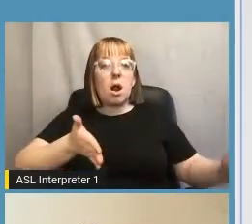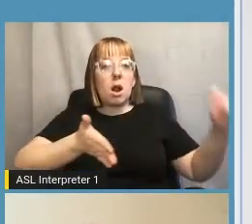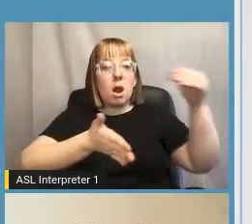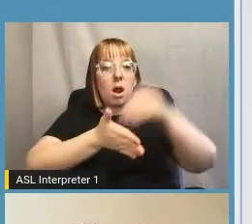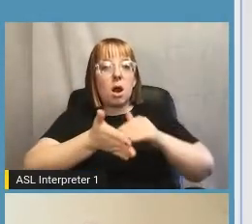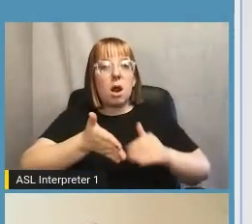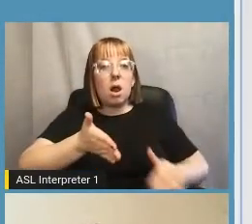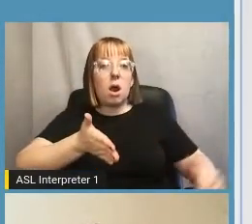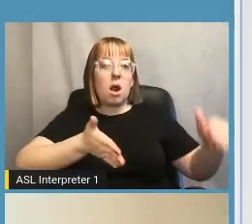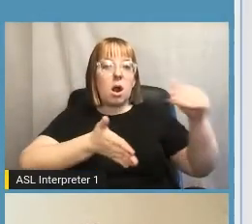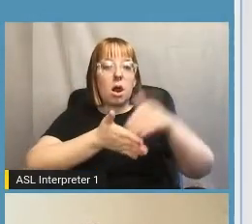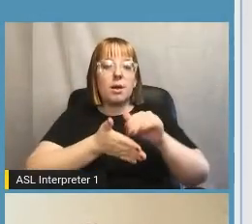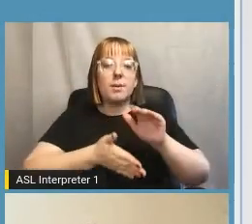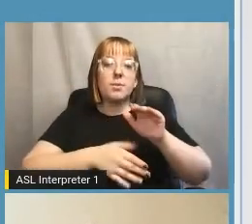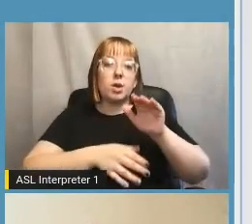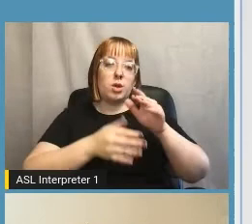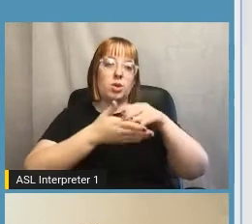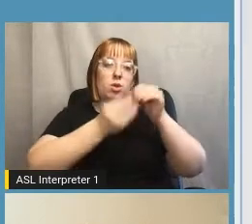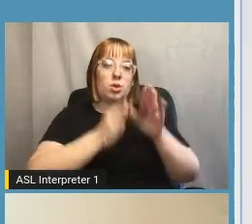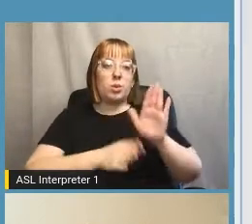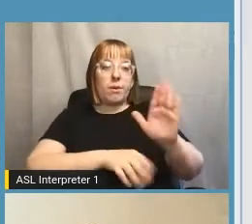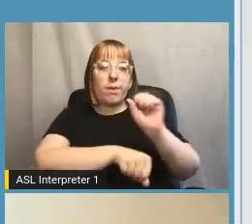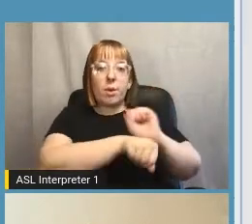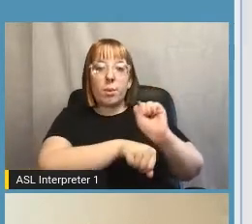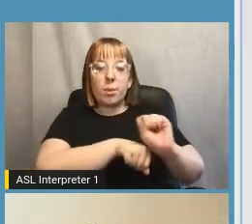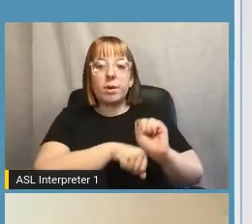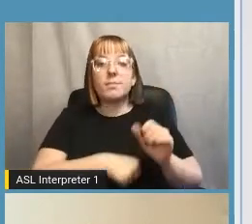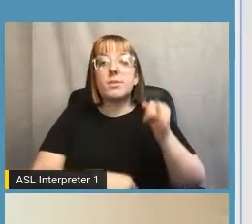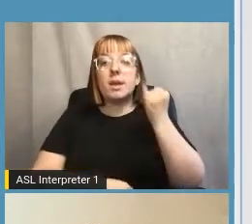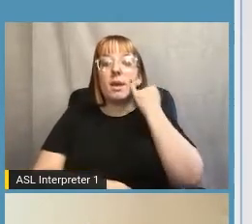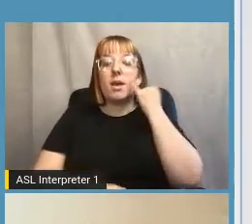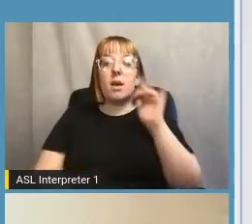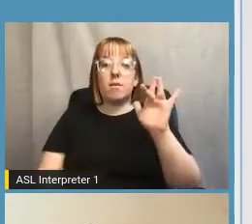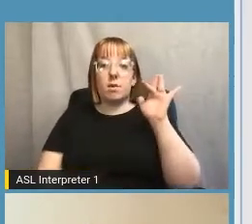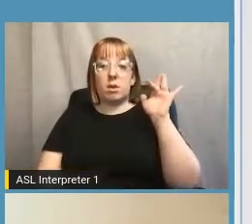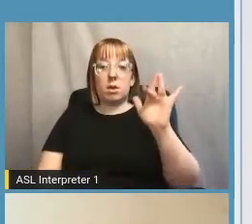that's happening here and you can see if you can click on it it gives you some information